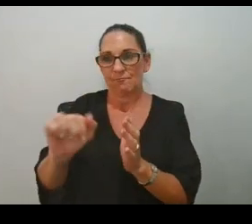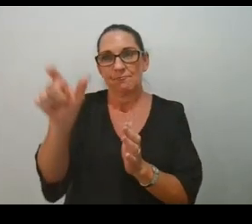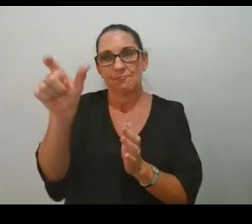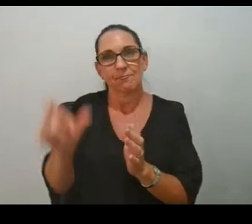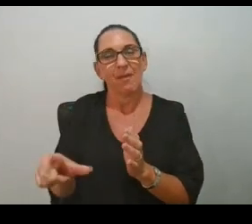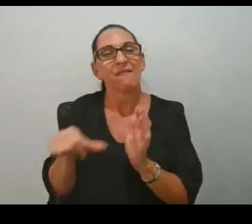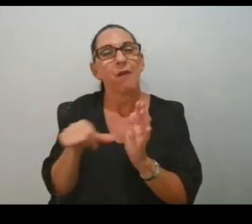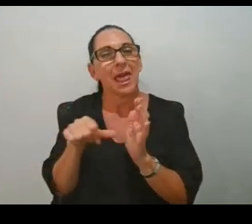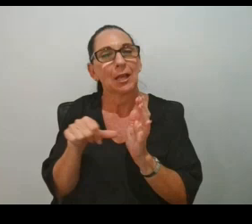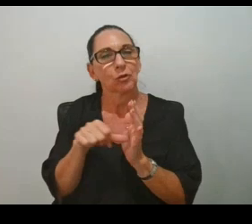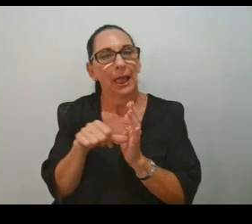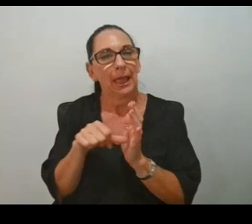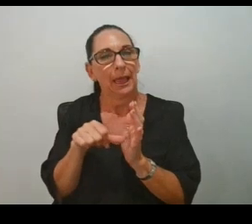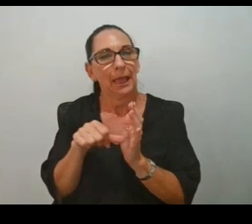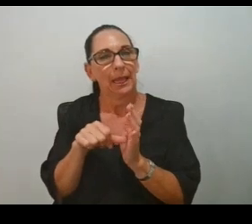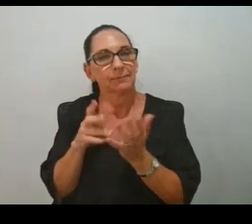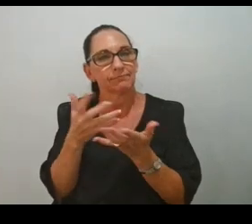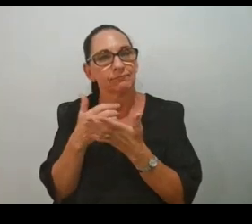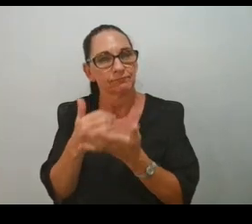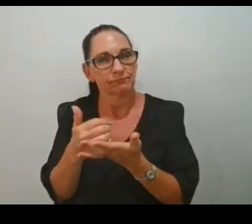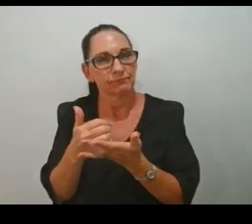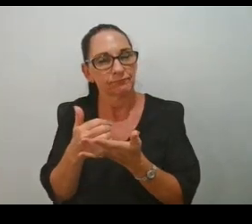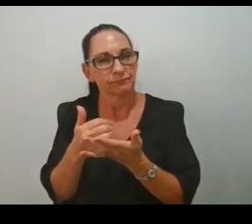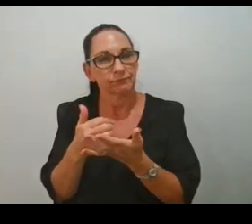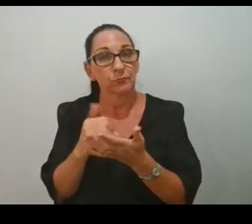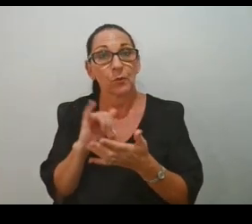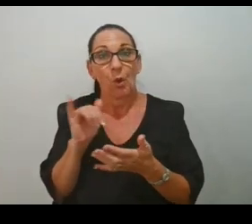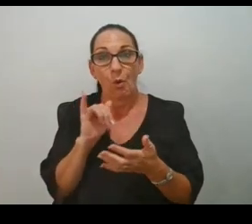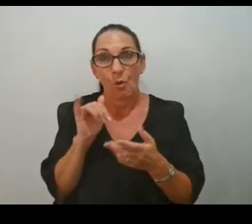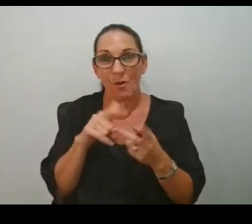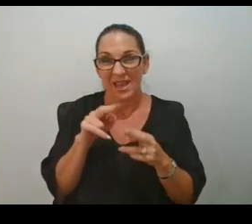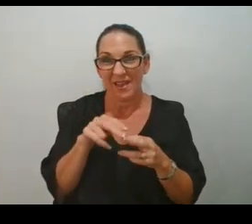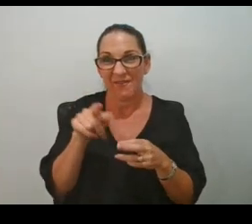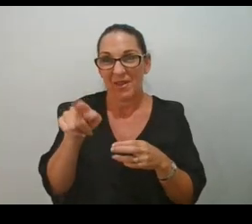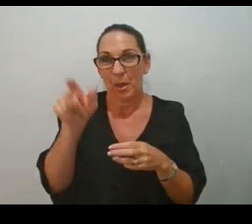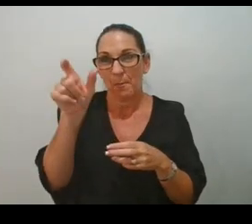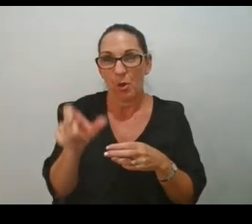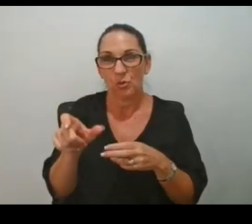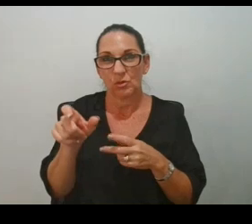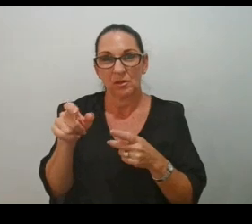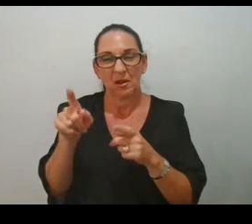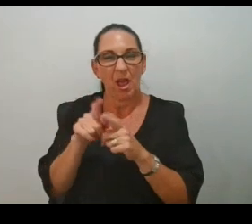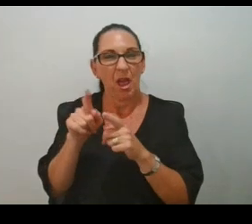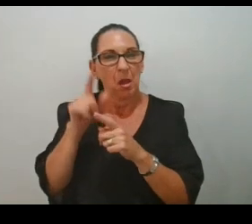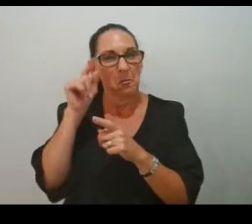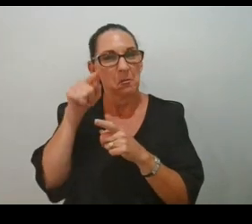of course the client is in dispute with the other person so if the client's applying for family law